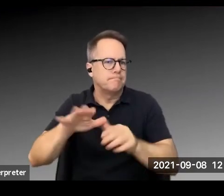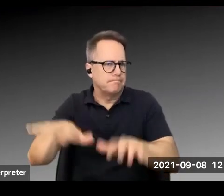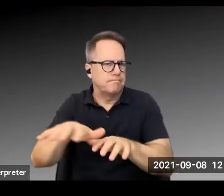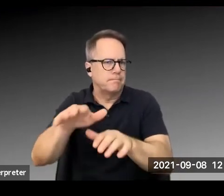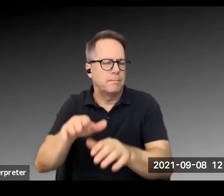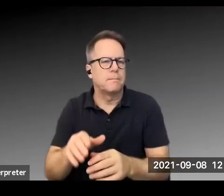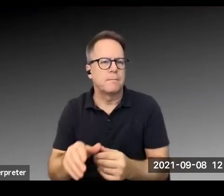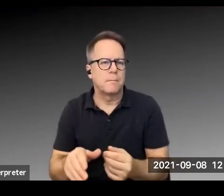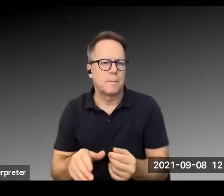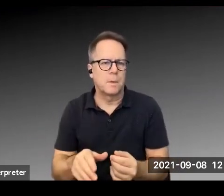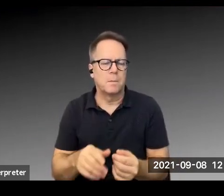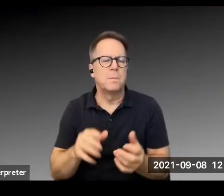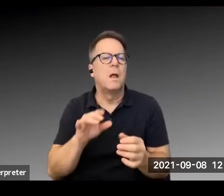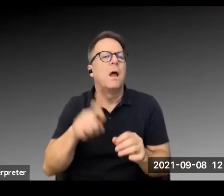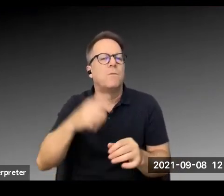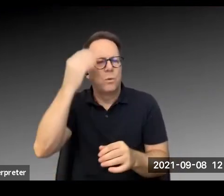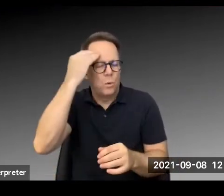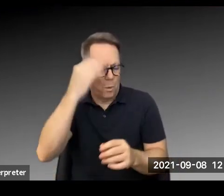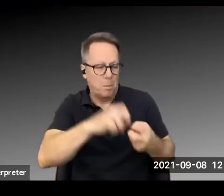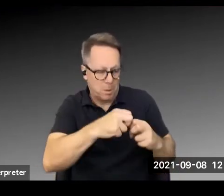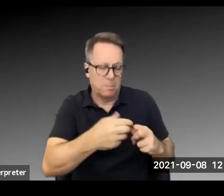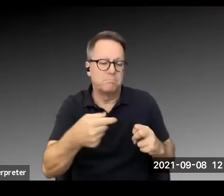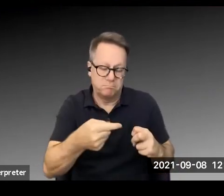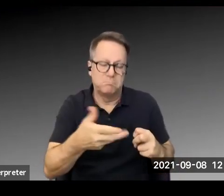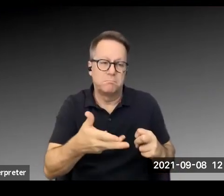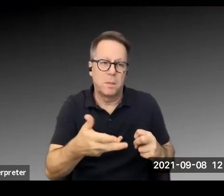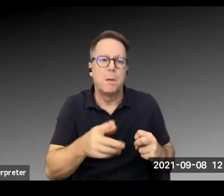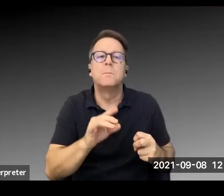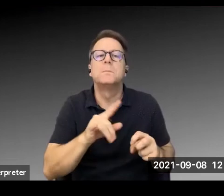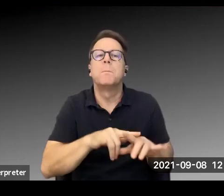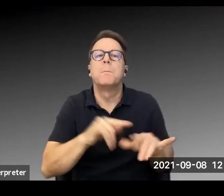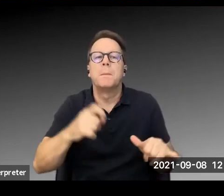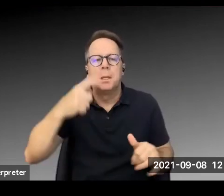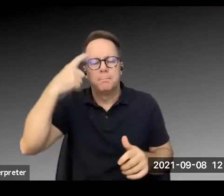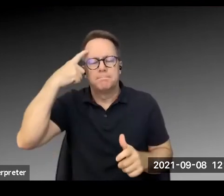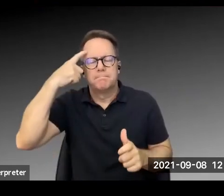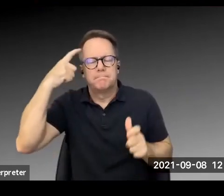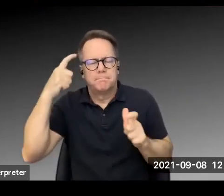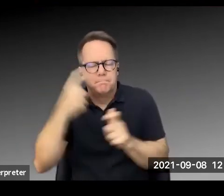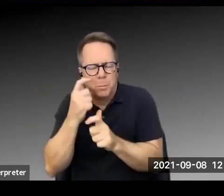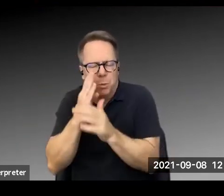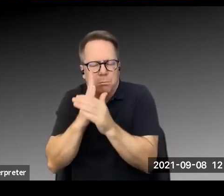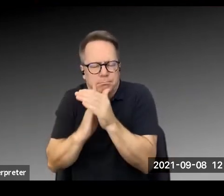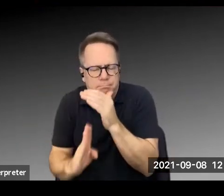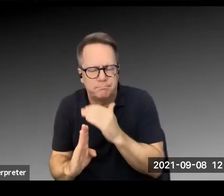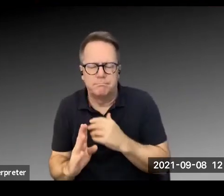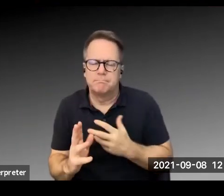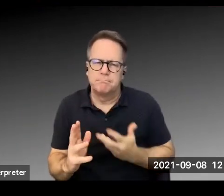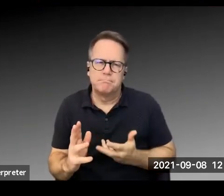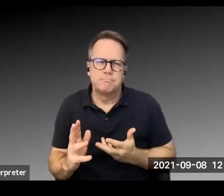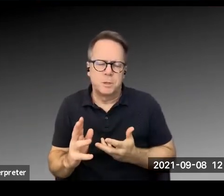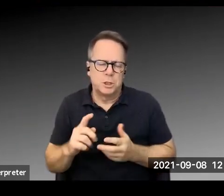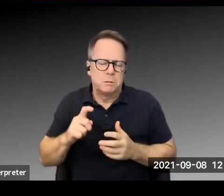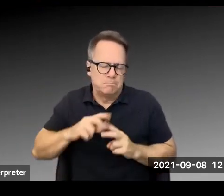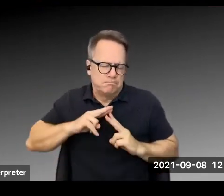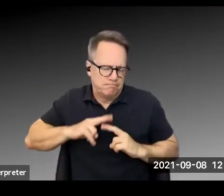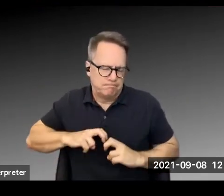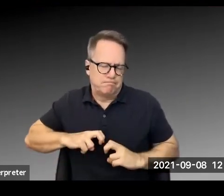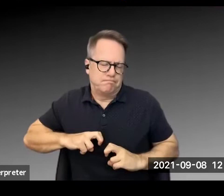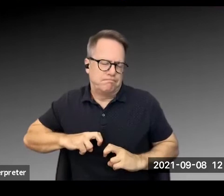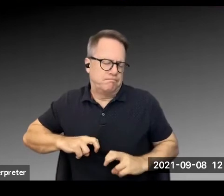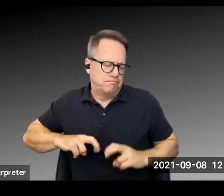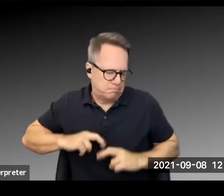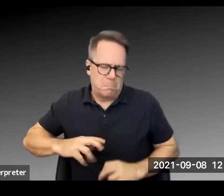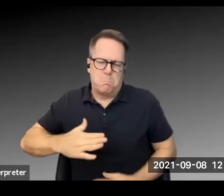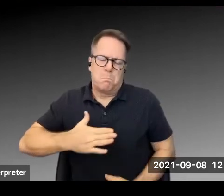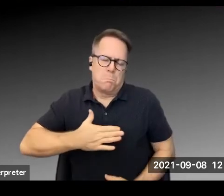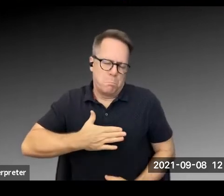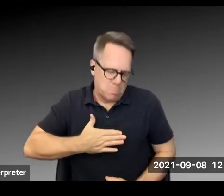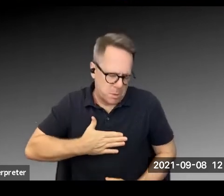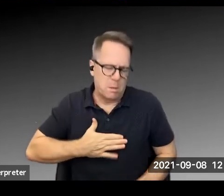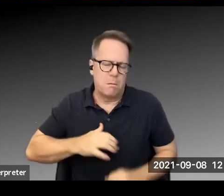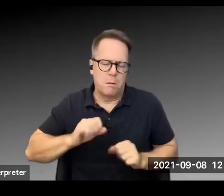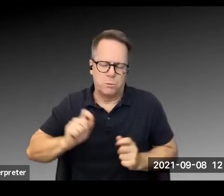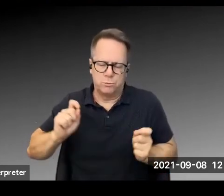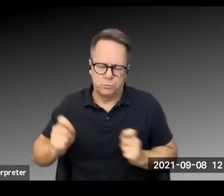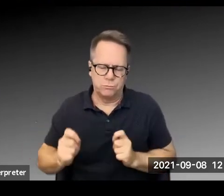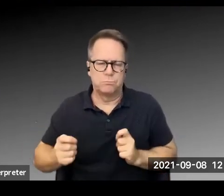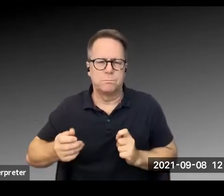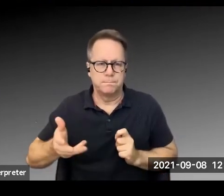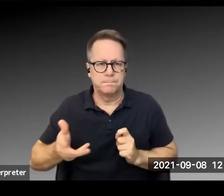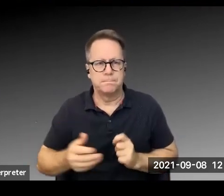But with humility, with a kind of deep, check on our own capacity to create change as individuals.